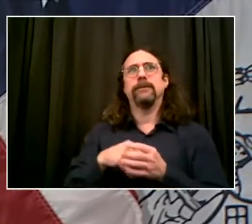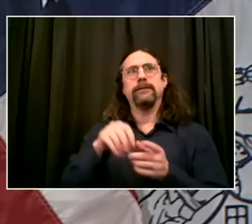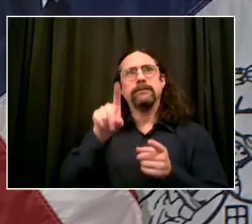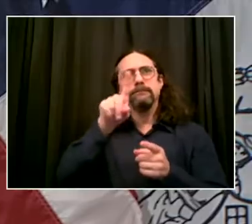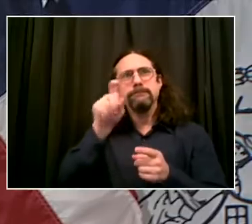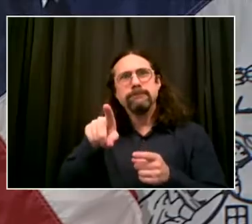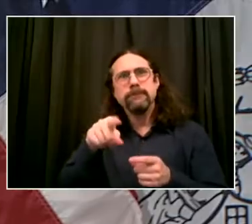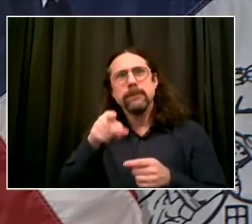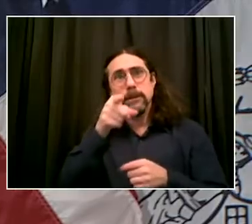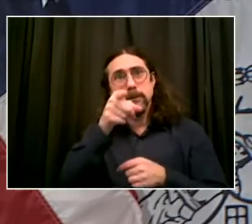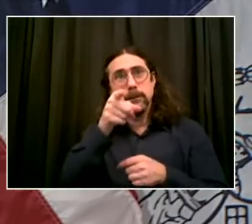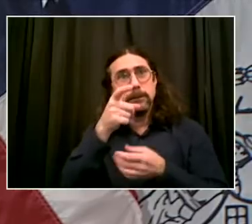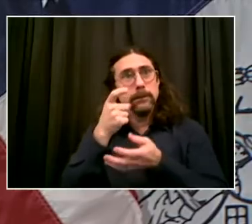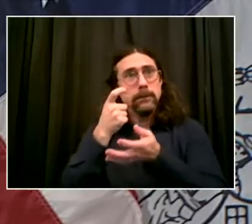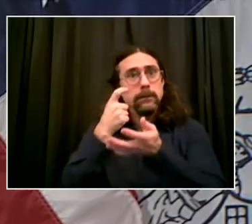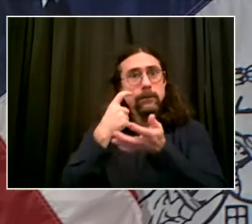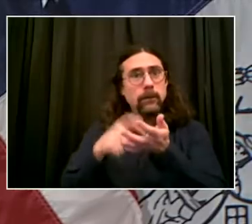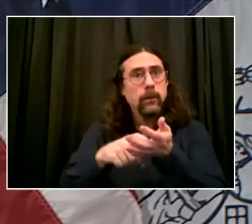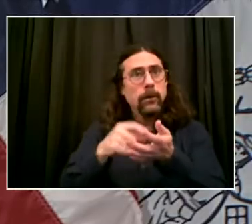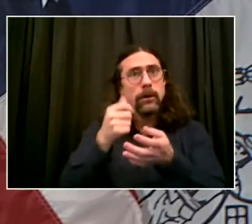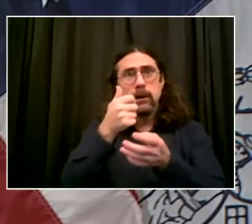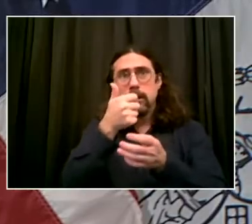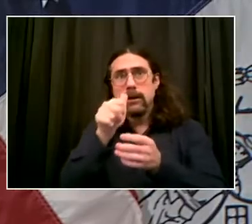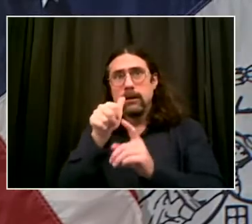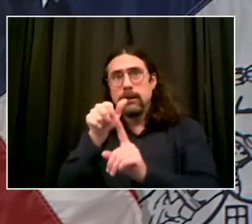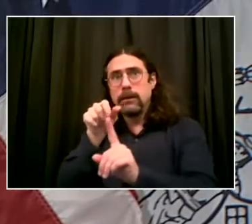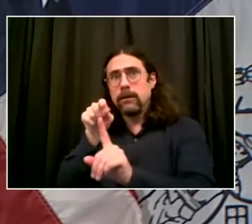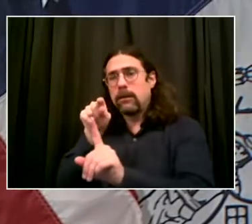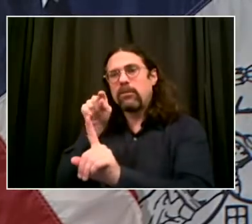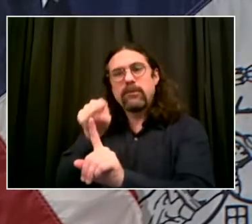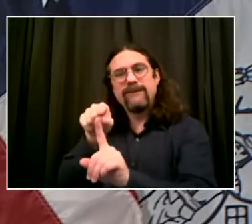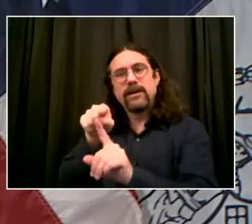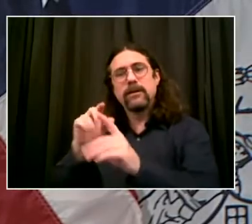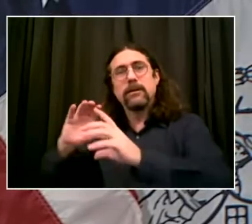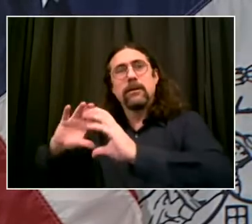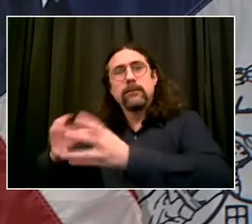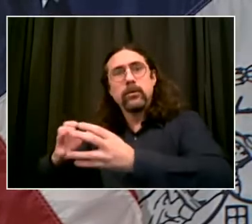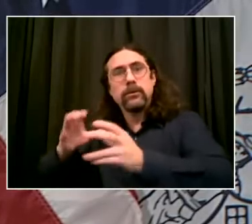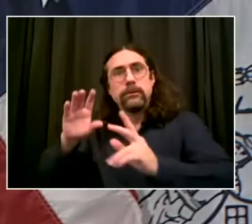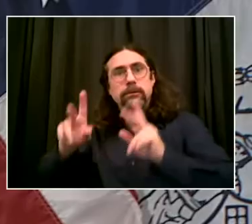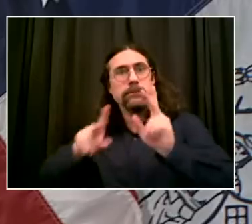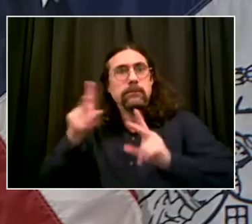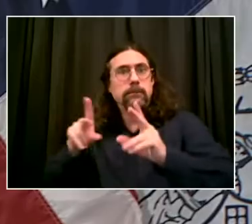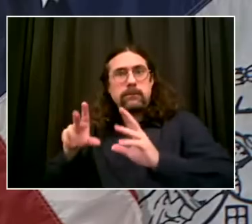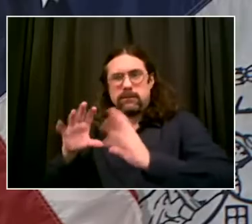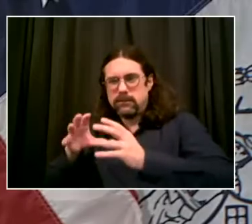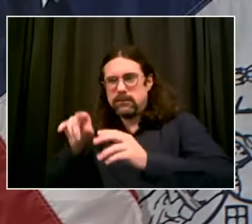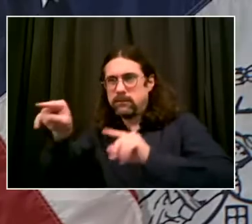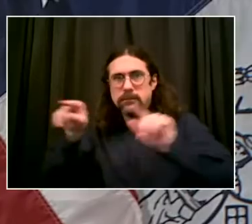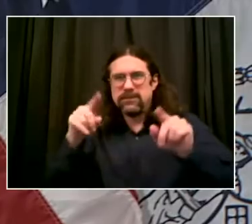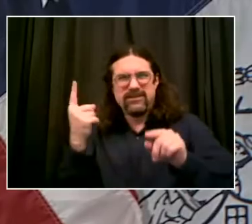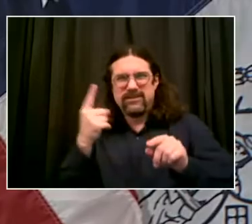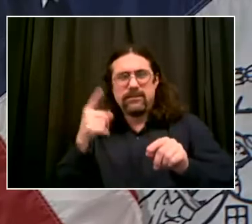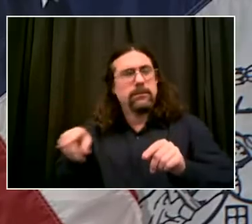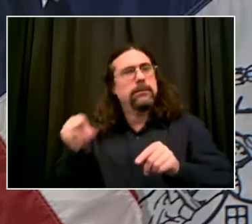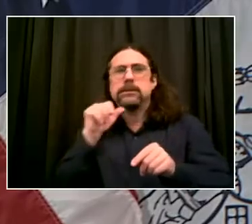DISCOURAGING TESTED TO AVOID A BOOST OF THE